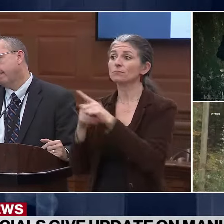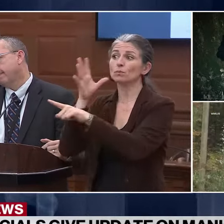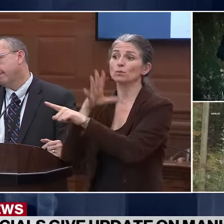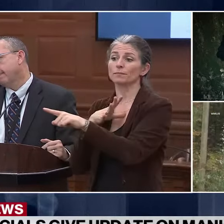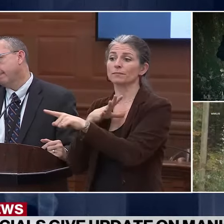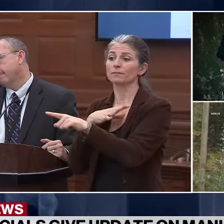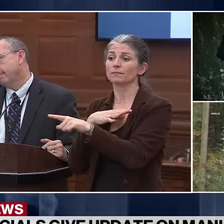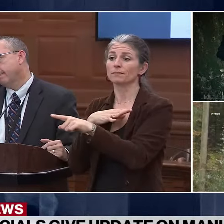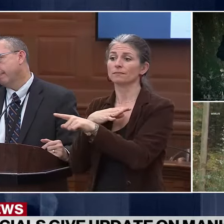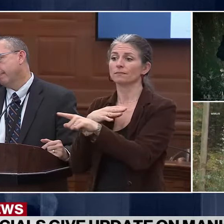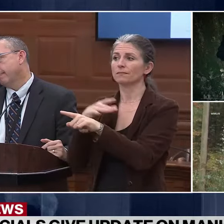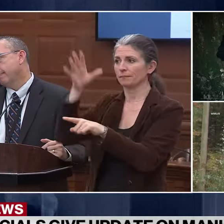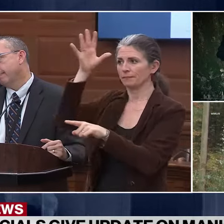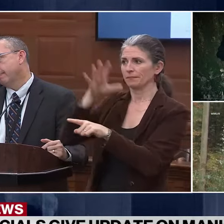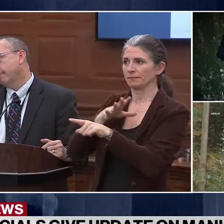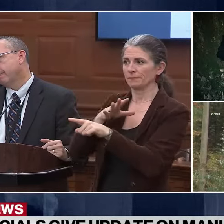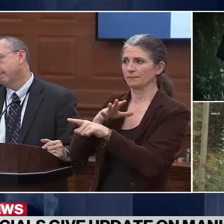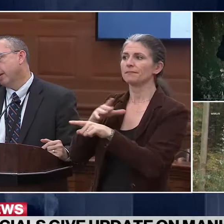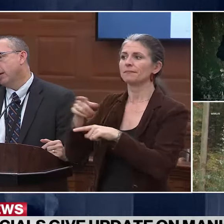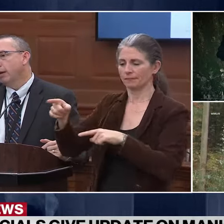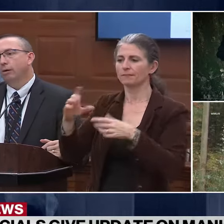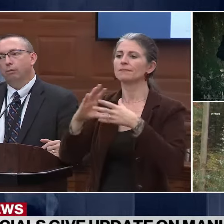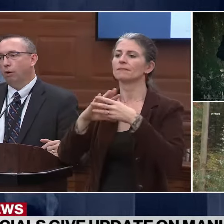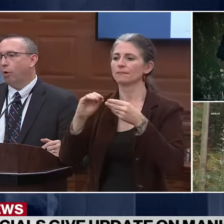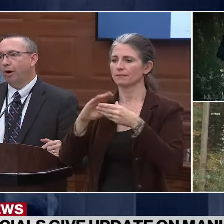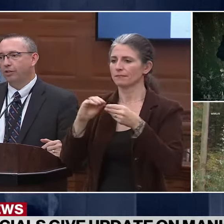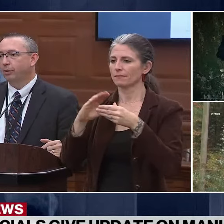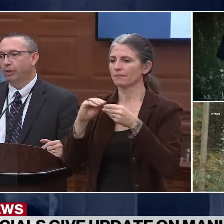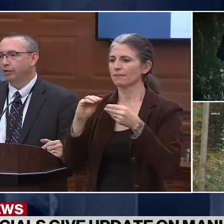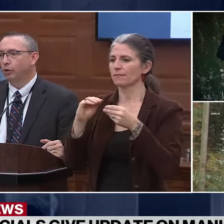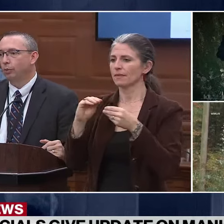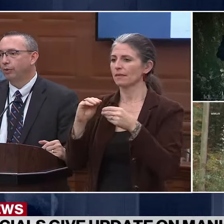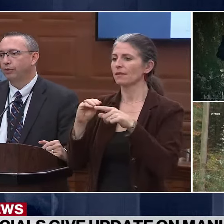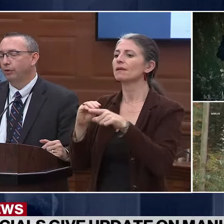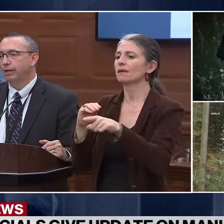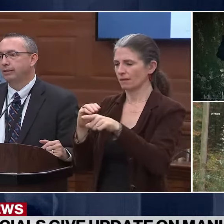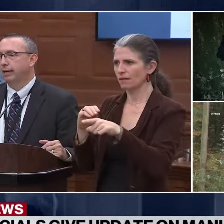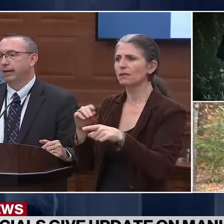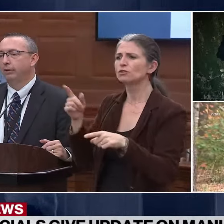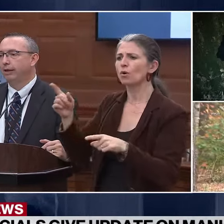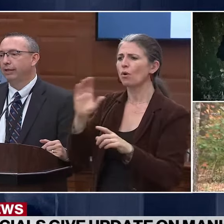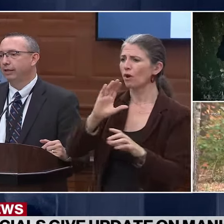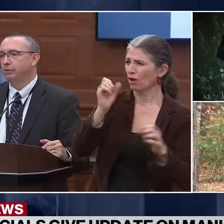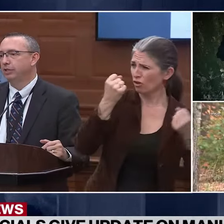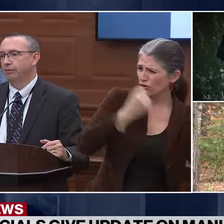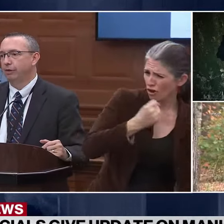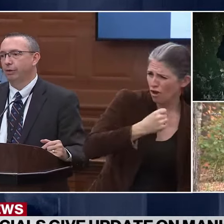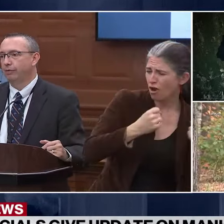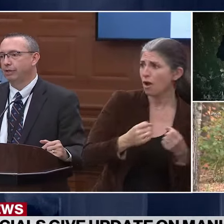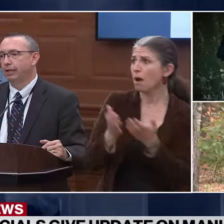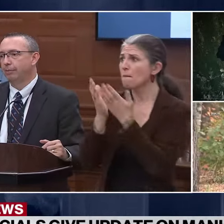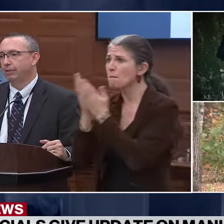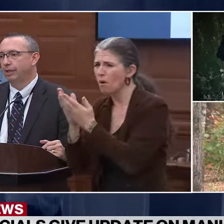YES, SIR. REASON TO BELIEVE THAT YOU MAY HAVE SEEN ANOTHER OF THE CONCERNS YOU ALREADY FOUND THIS